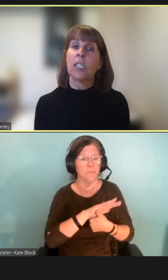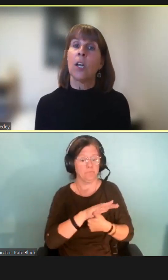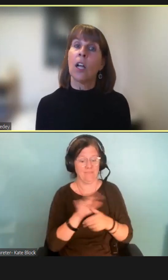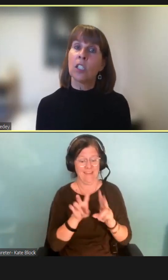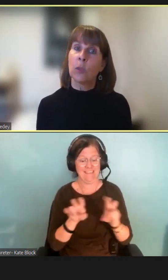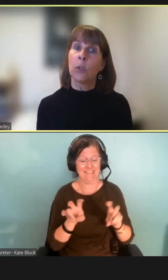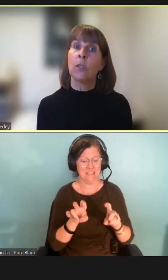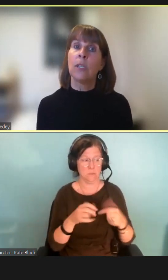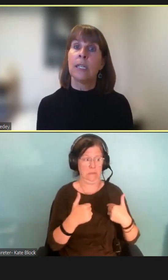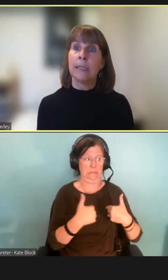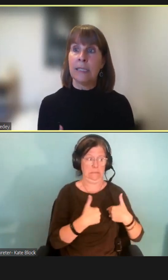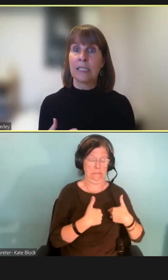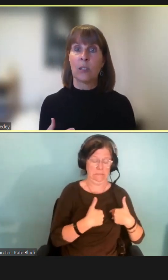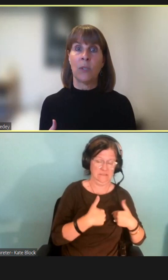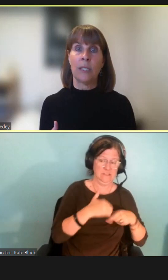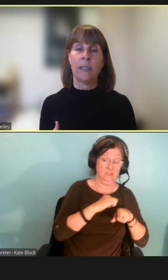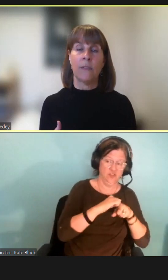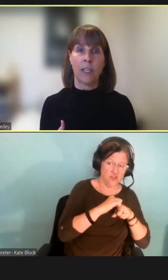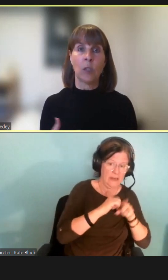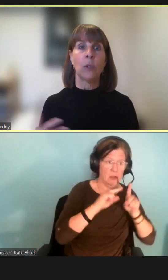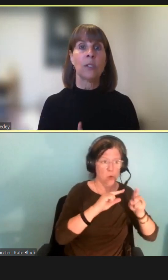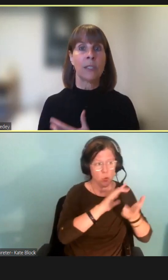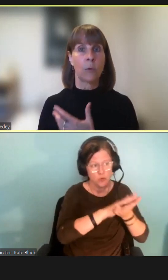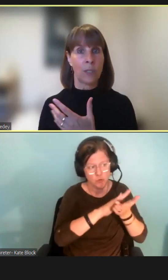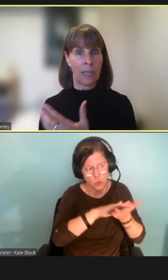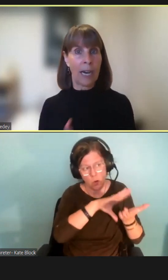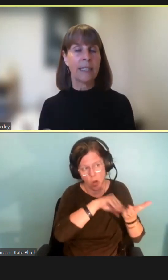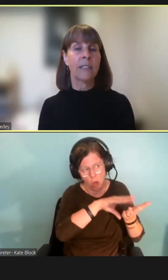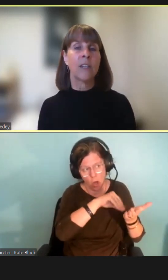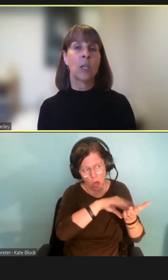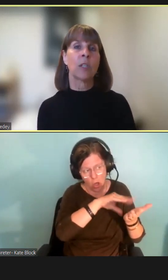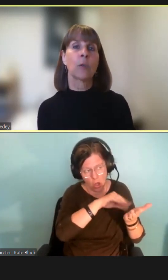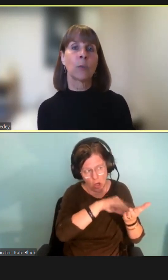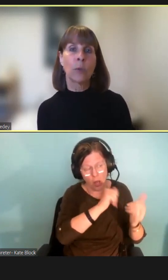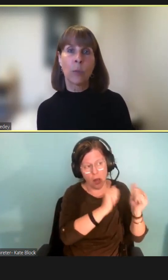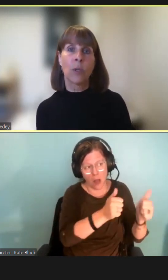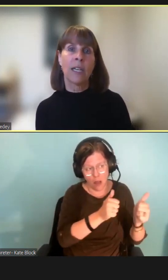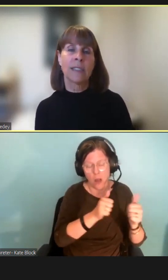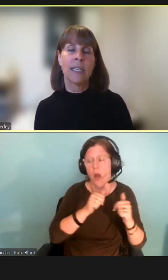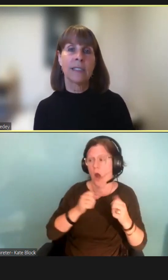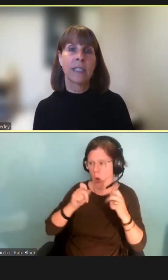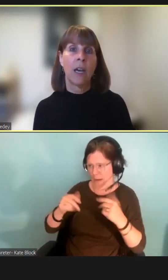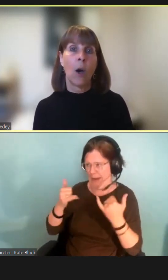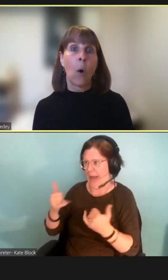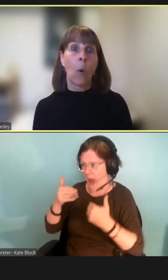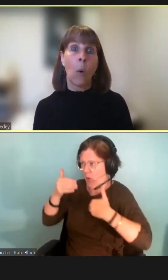knowledgeable needs to be available to guide the family through the process or